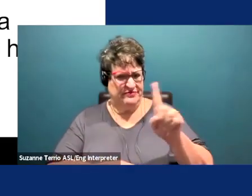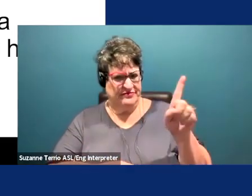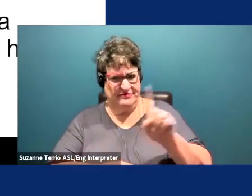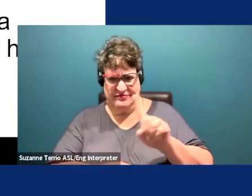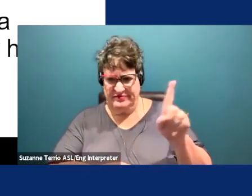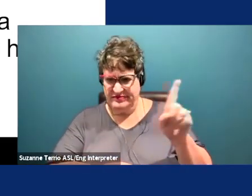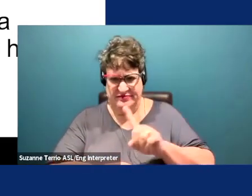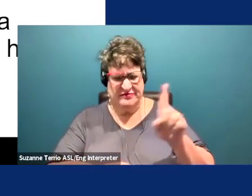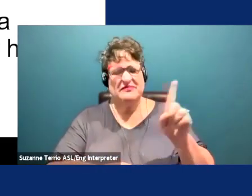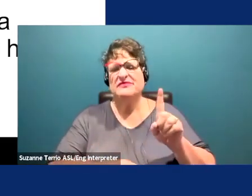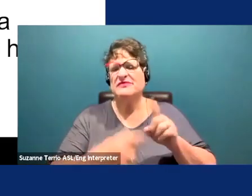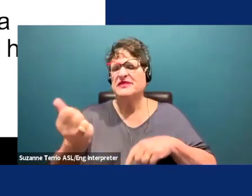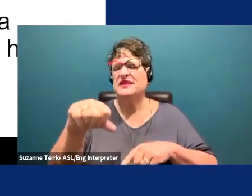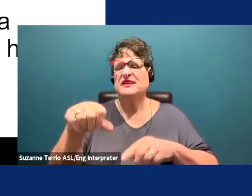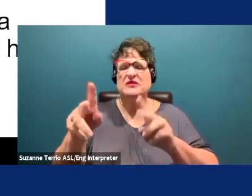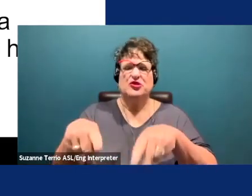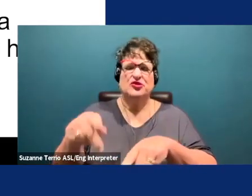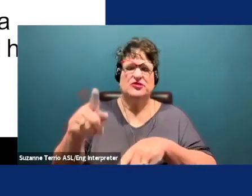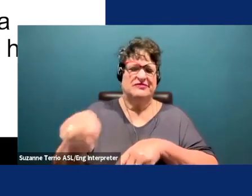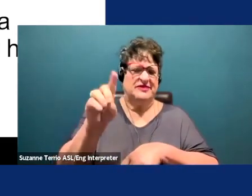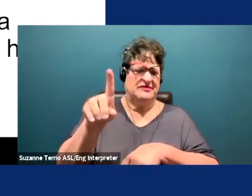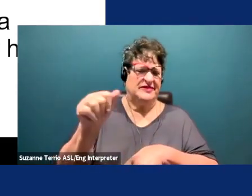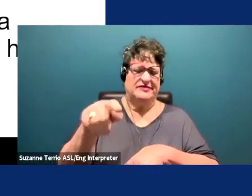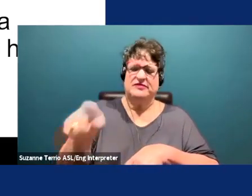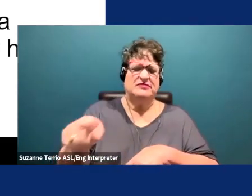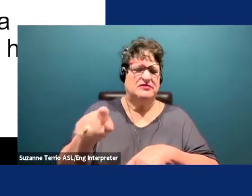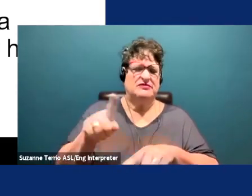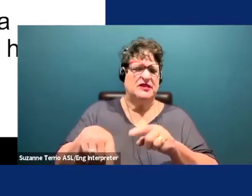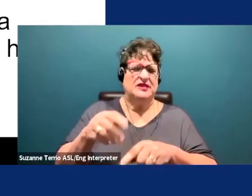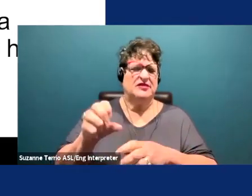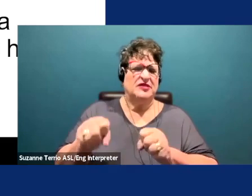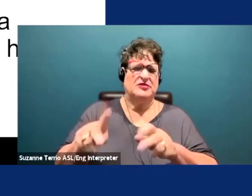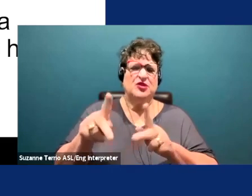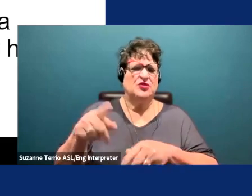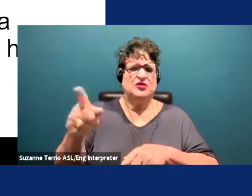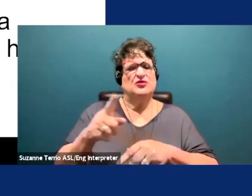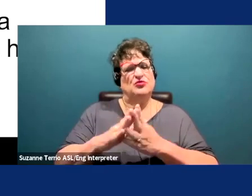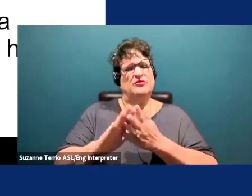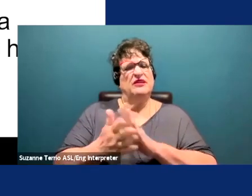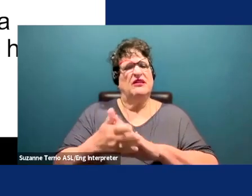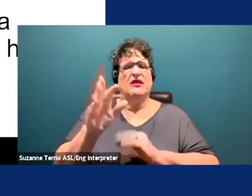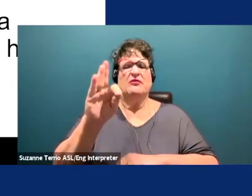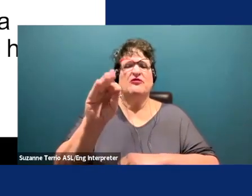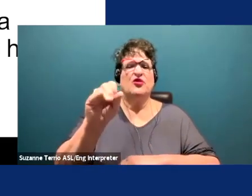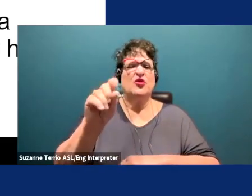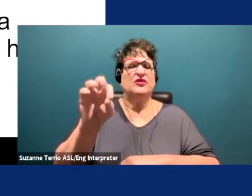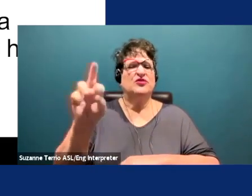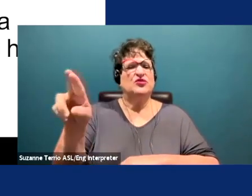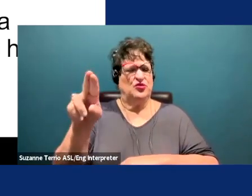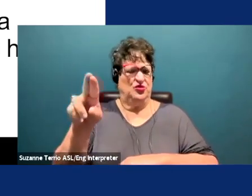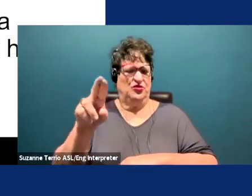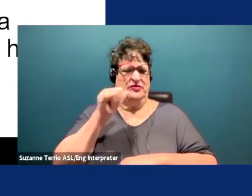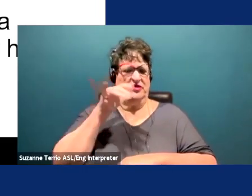a disability the opportunity to becoming a foster parent based on stereotypical beliefs about how their disability might affect